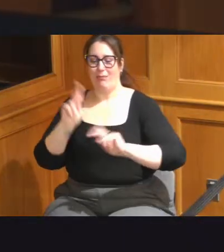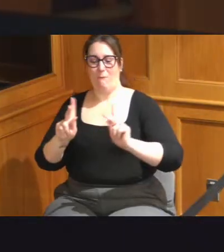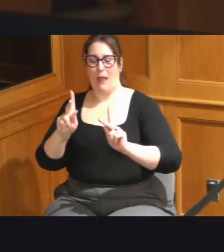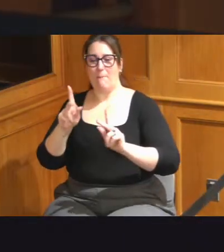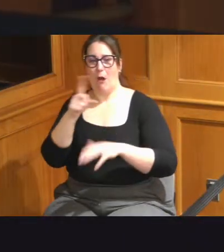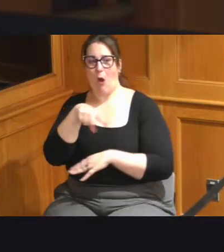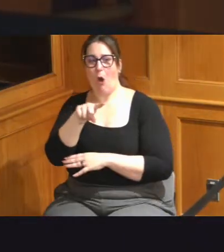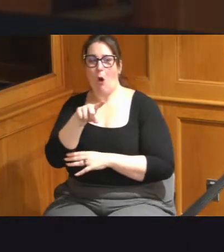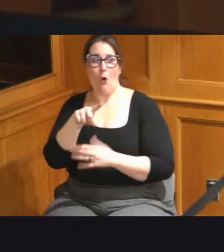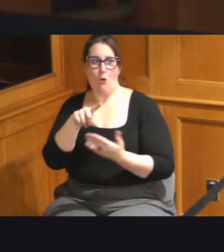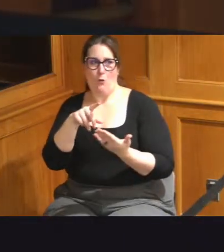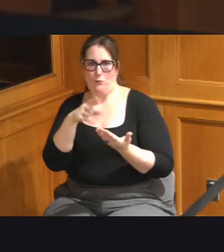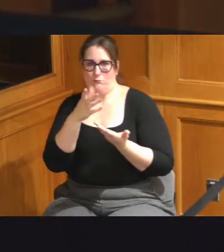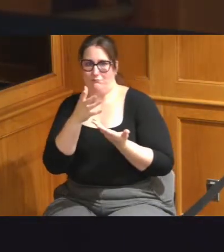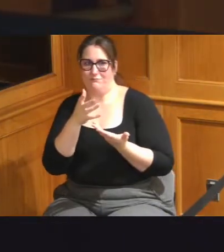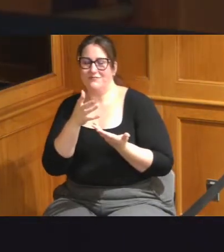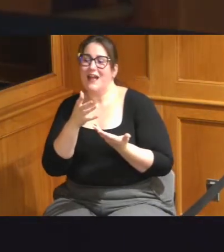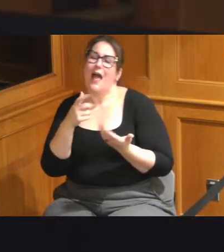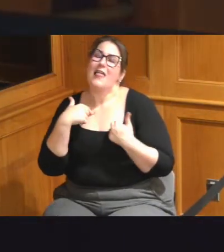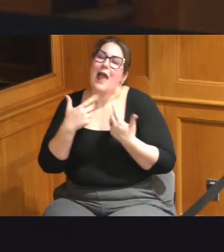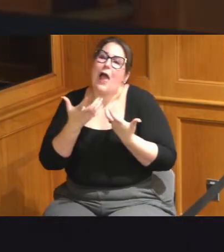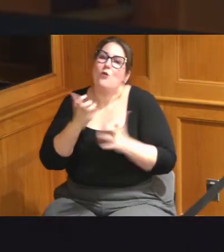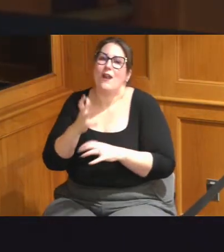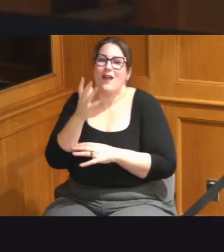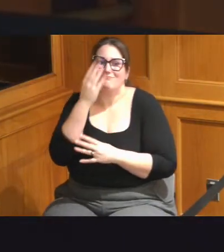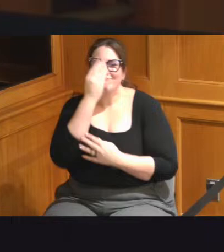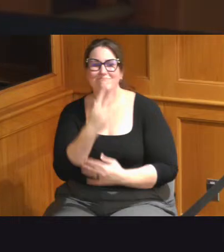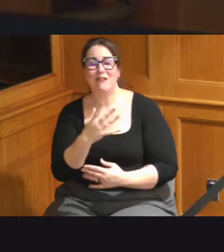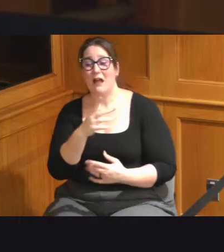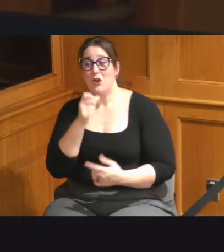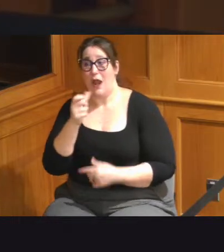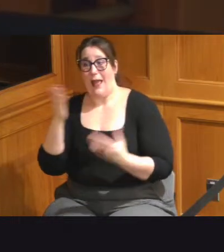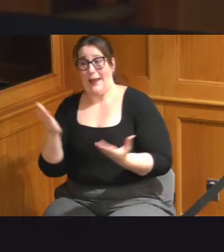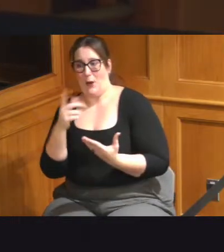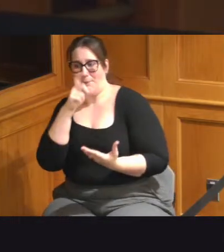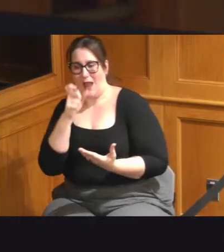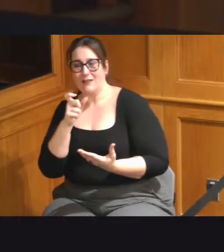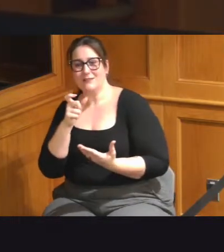you're not going to be here because I don't know, they know not to mess with you guys when when you